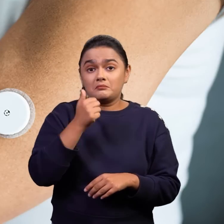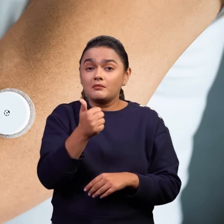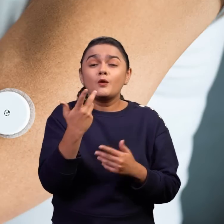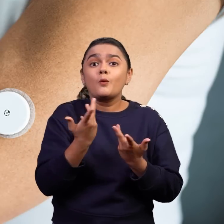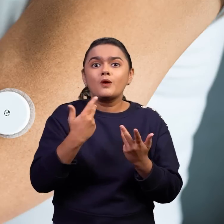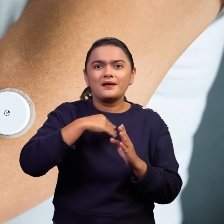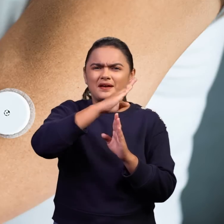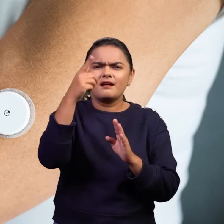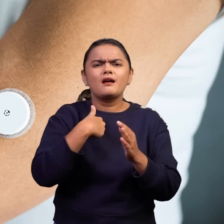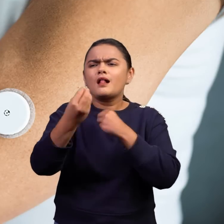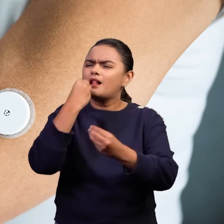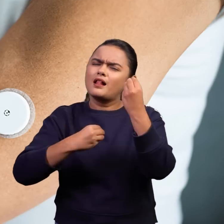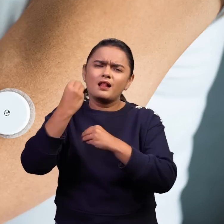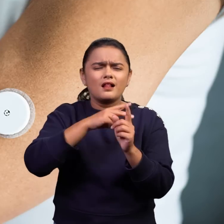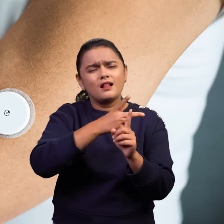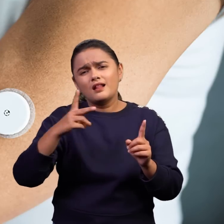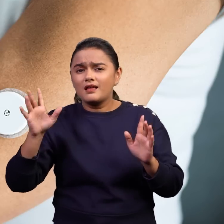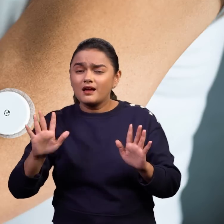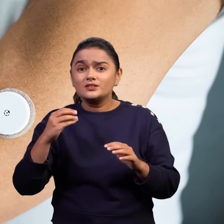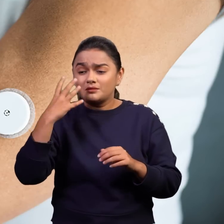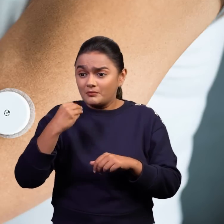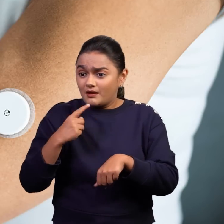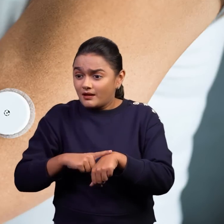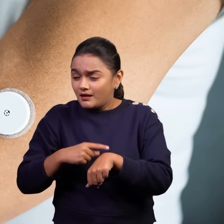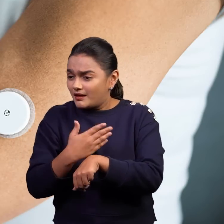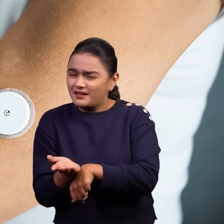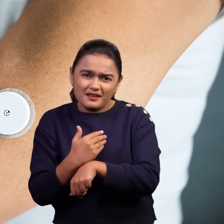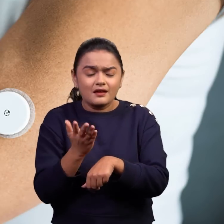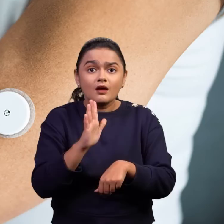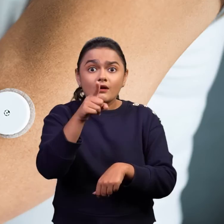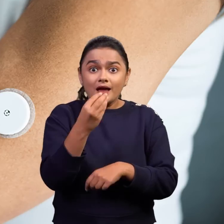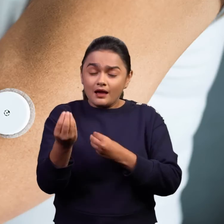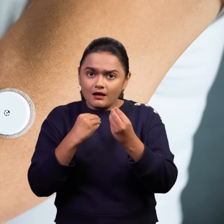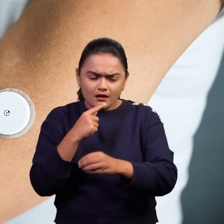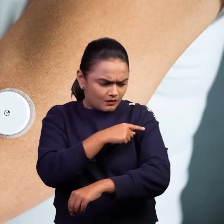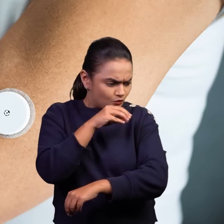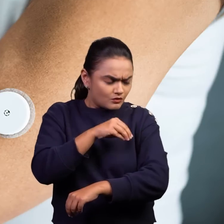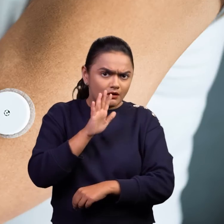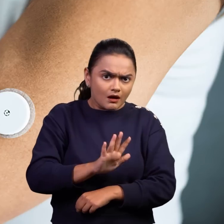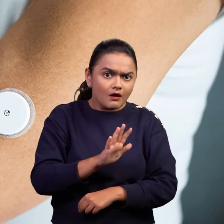We eat at any time throughout the day without knowing when we’ll eat next. With this patch, we can monitor our sugar levels,